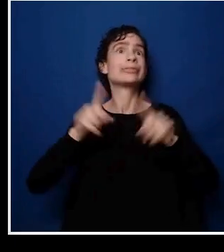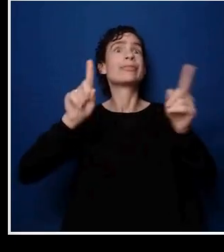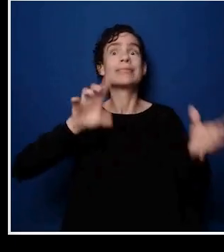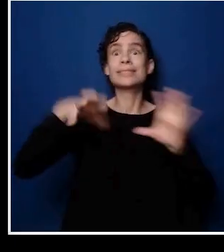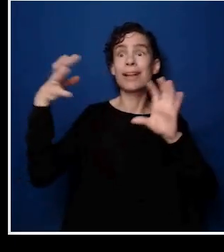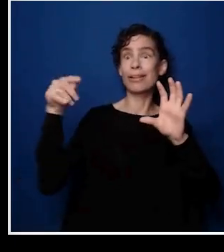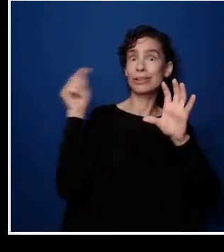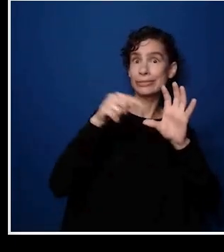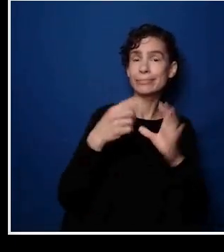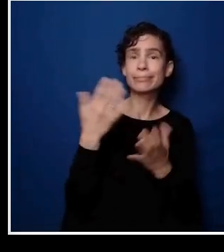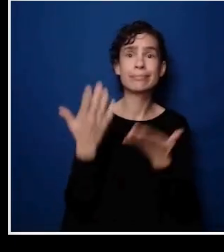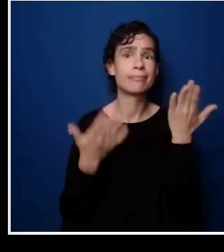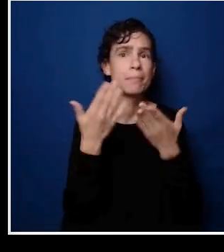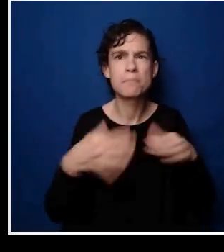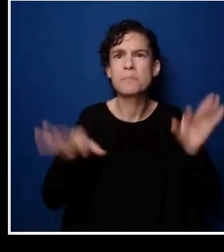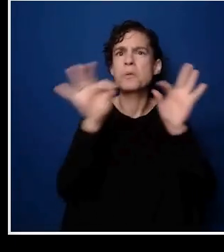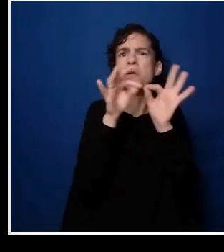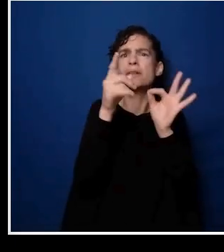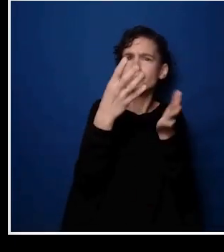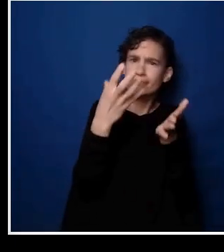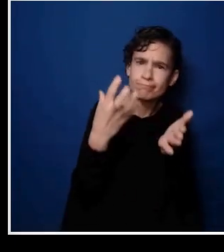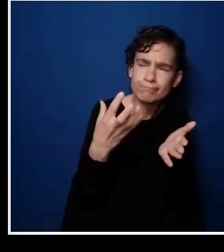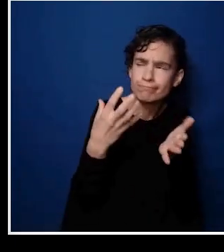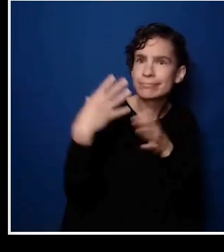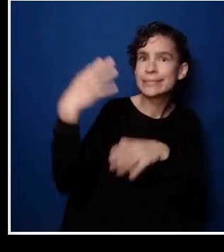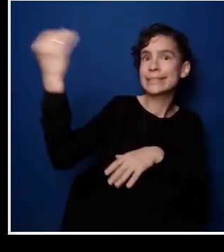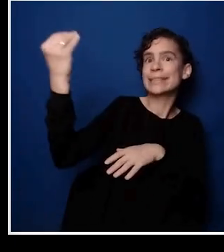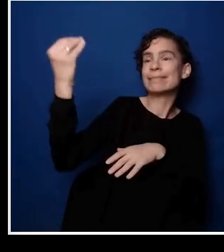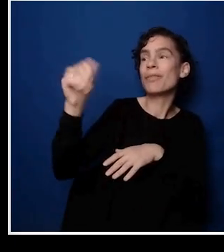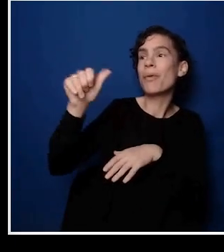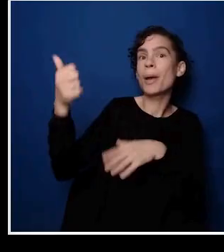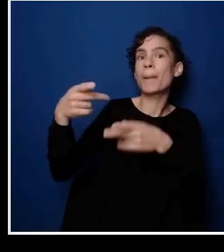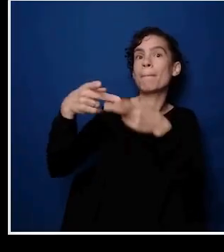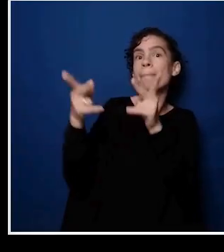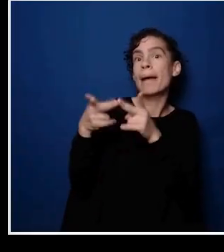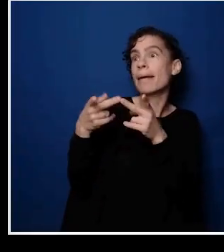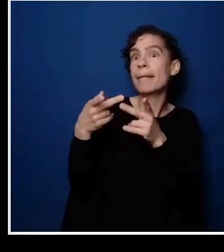you might need to evacuate or leave to another location, such as an emergency shelter,